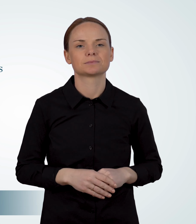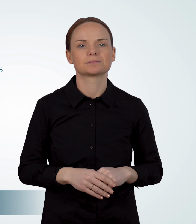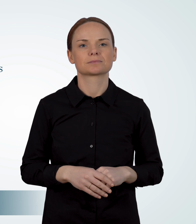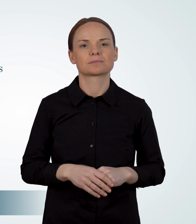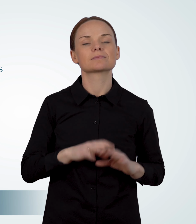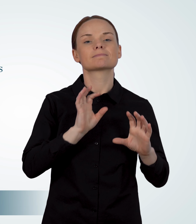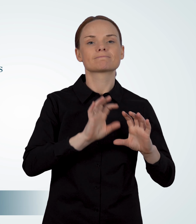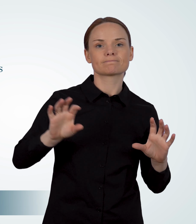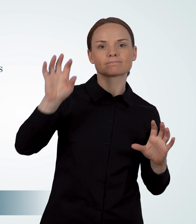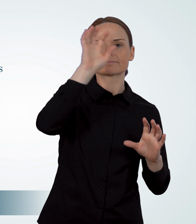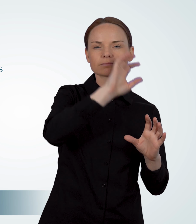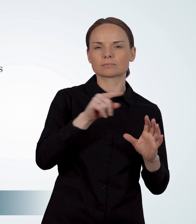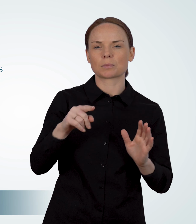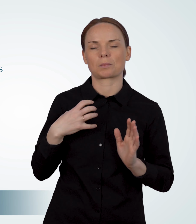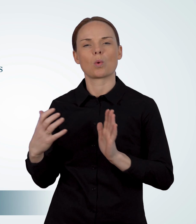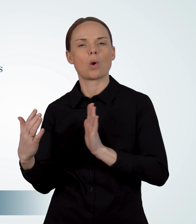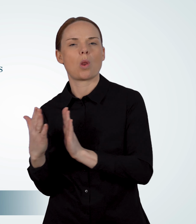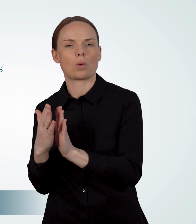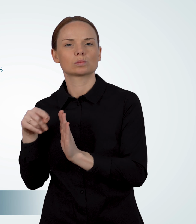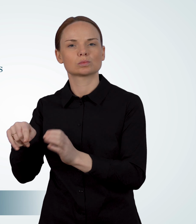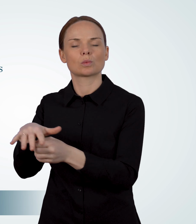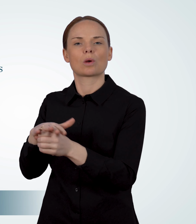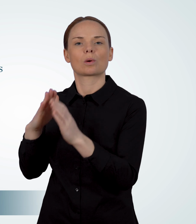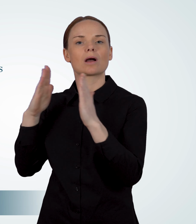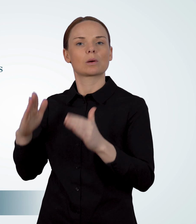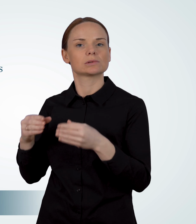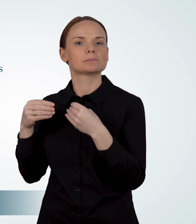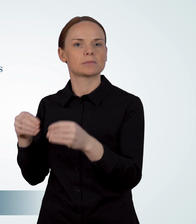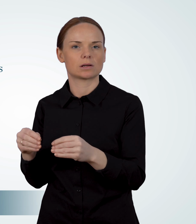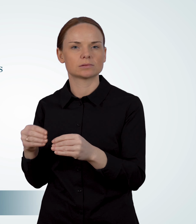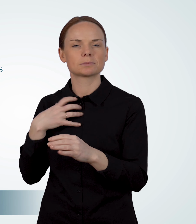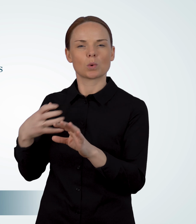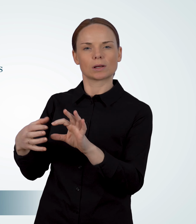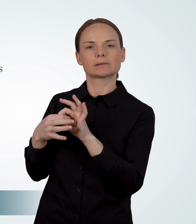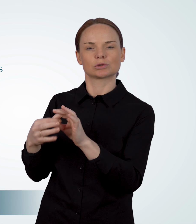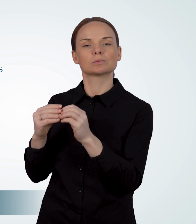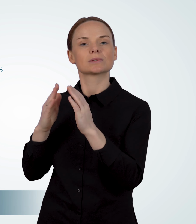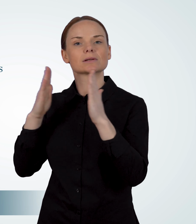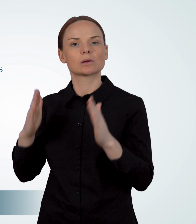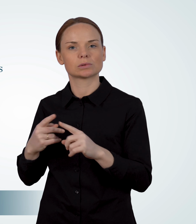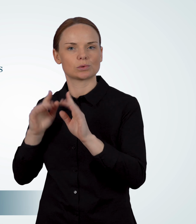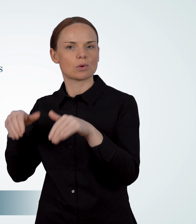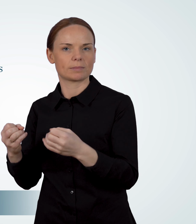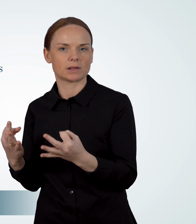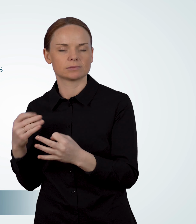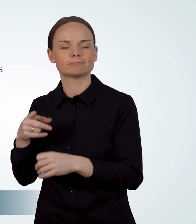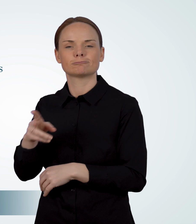States and territories are close to local housing markets with more direct levers on housing and homelessness.